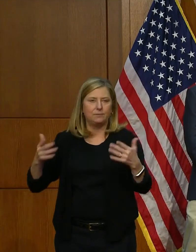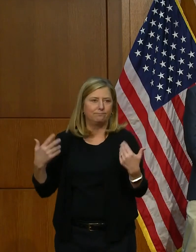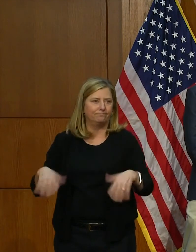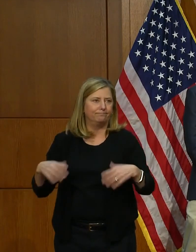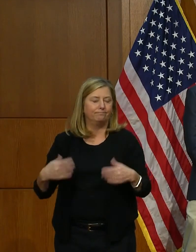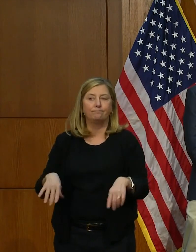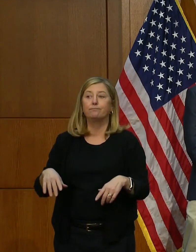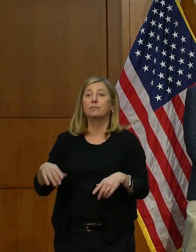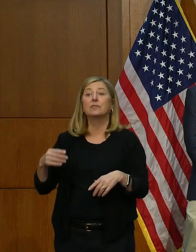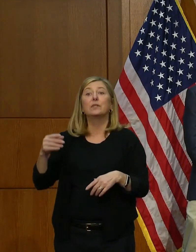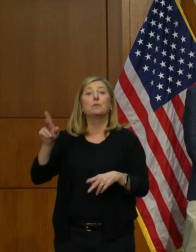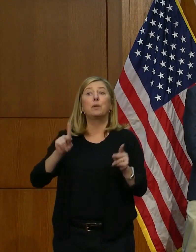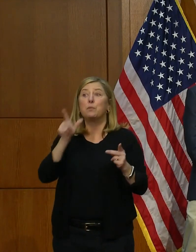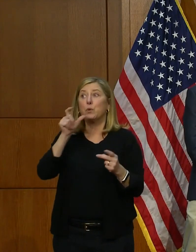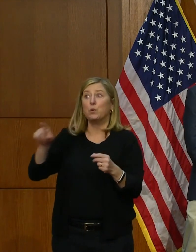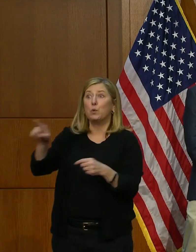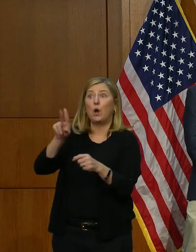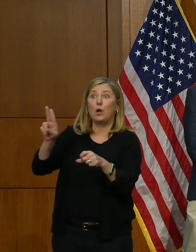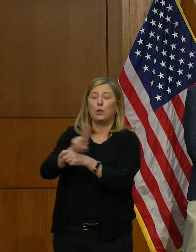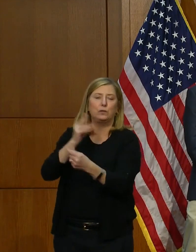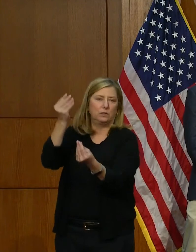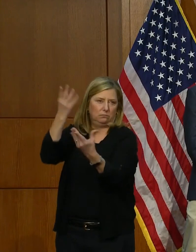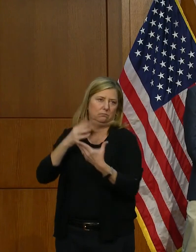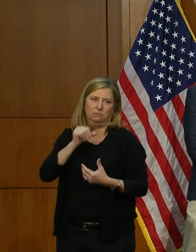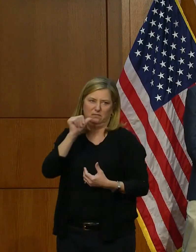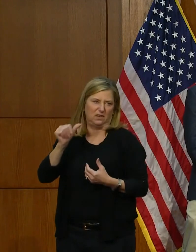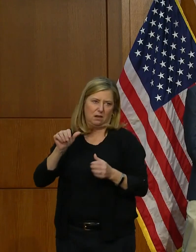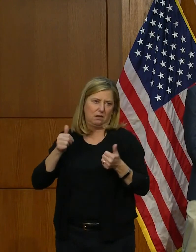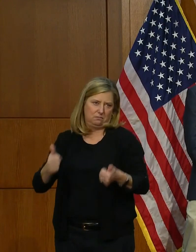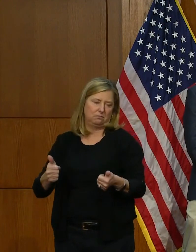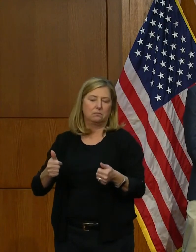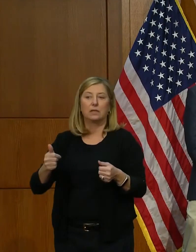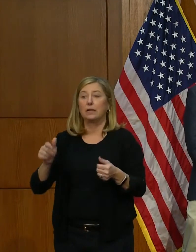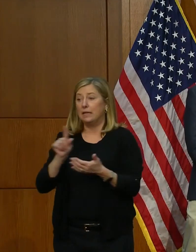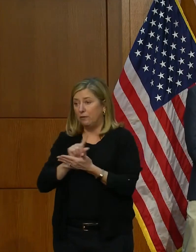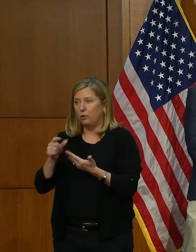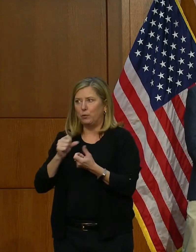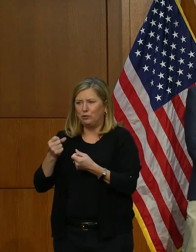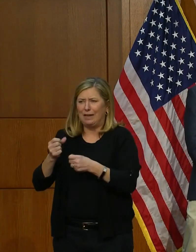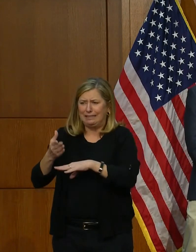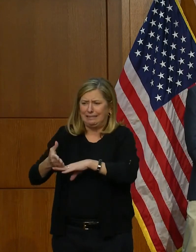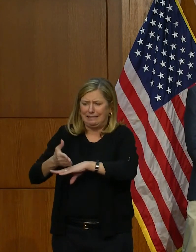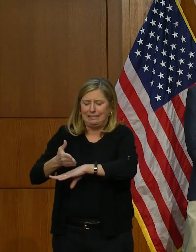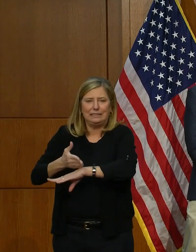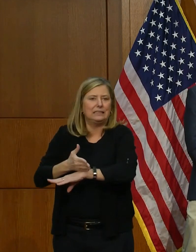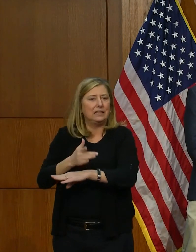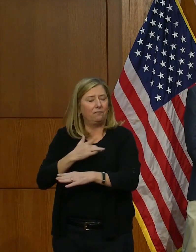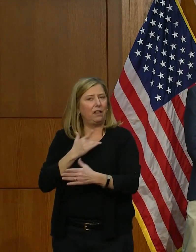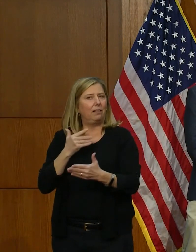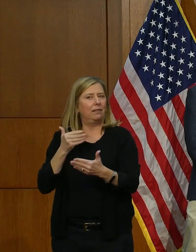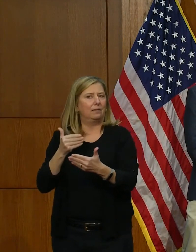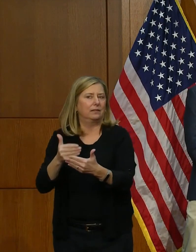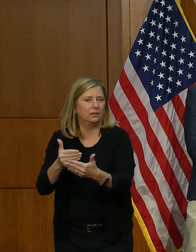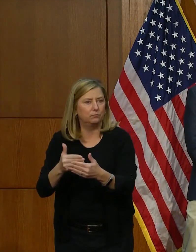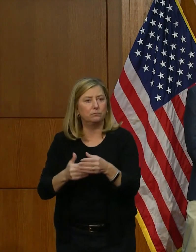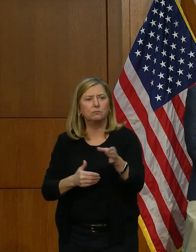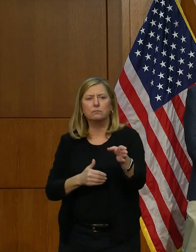PLATFORMS, AND WE'VE HEARD THAT FEEDBACK CLEARLY FROM OUR PROVIDERS WHO ARE USING THIS. WE'VE BEEN WORKING EVERY WEEK